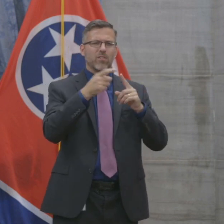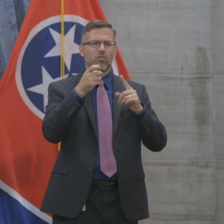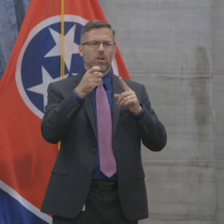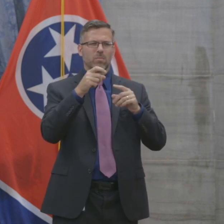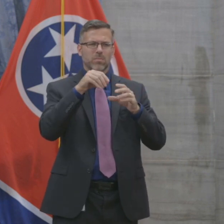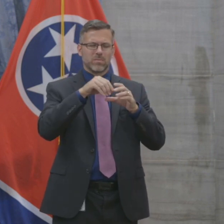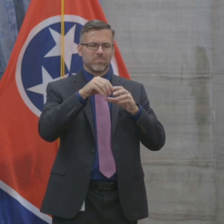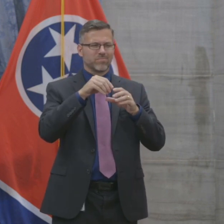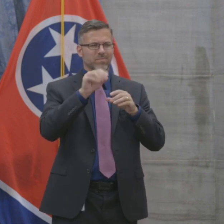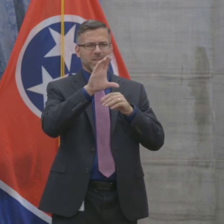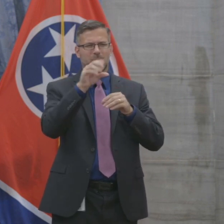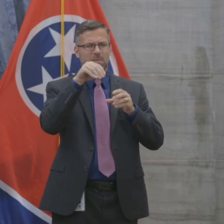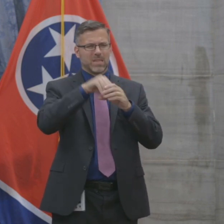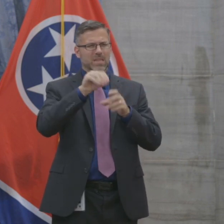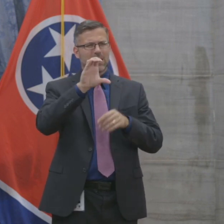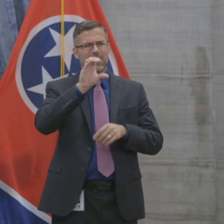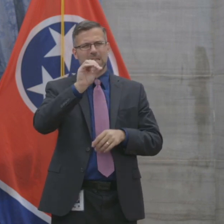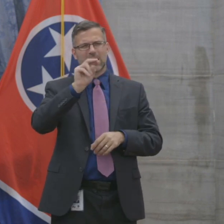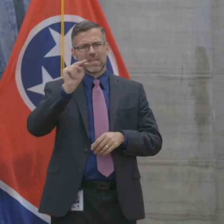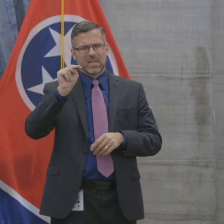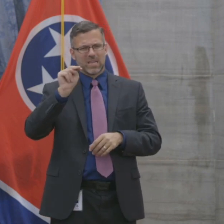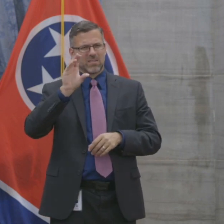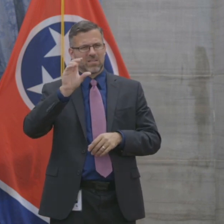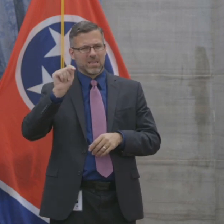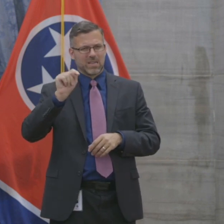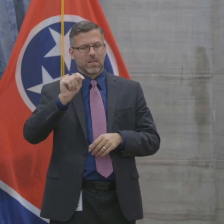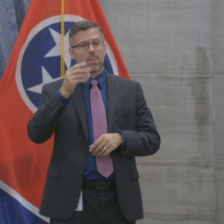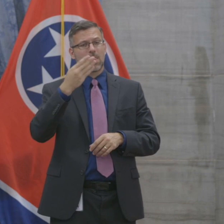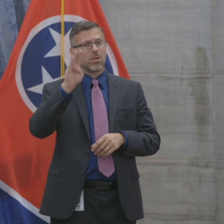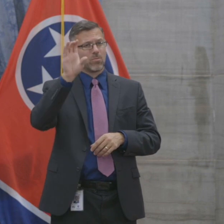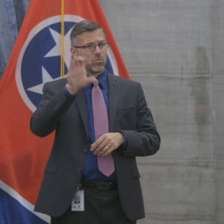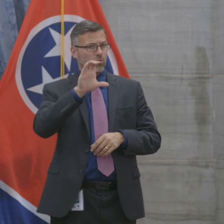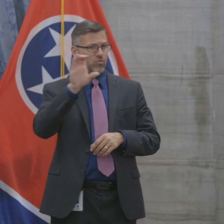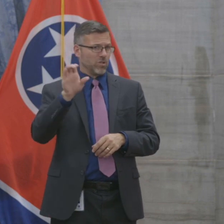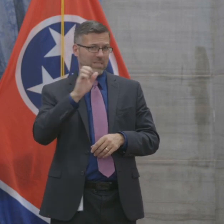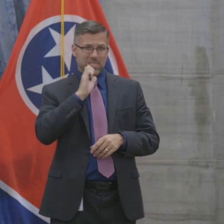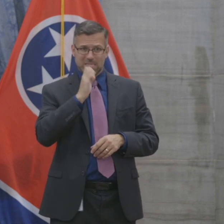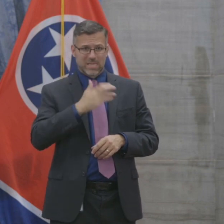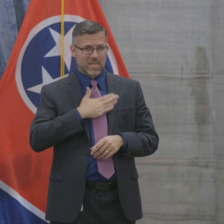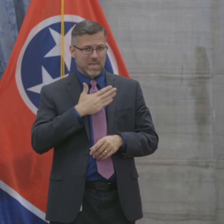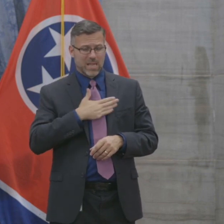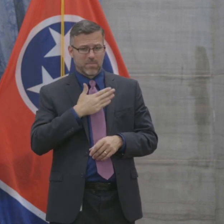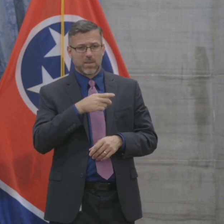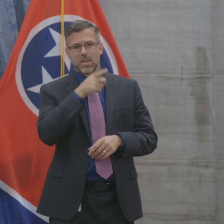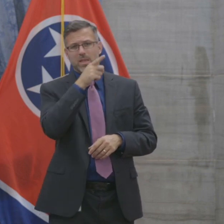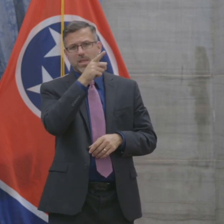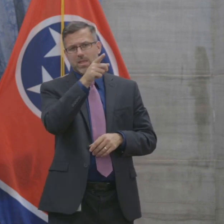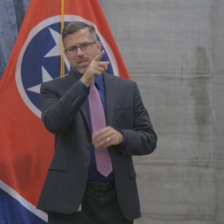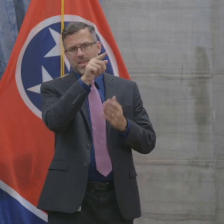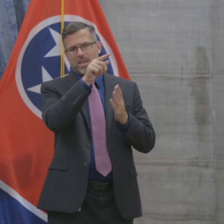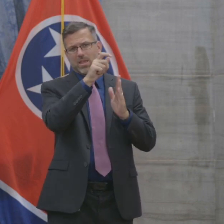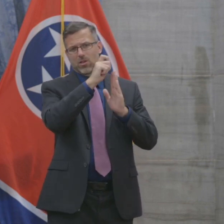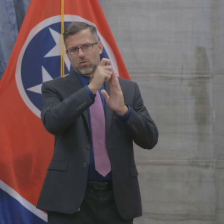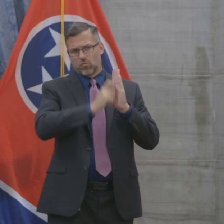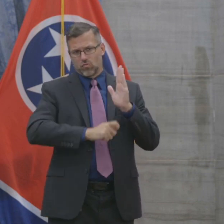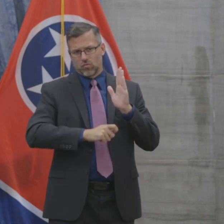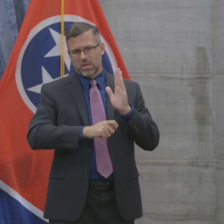what happens. What's the backup plan in case they find an issue? That's hypothetical. We'll cross that bridge when and